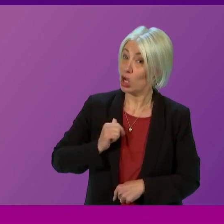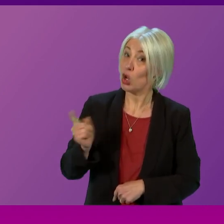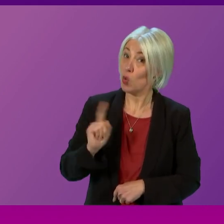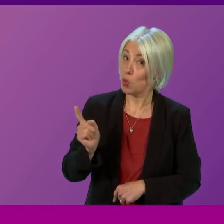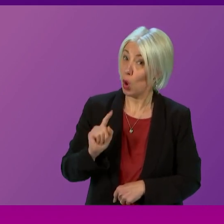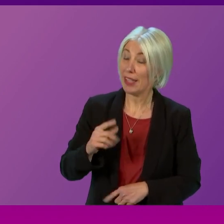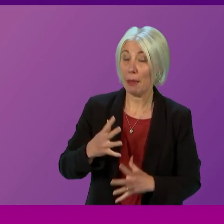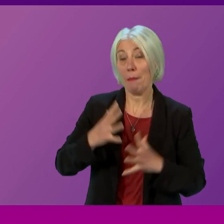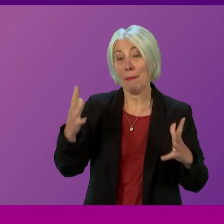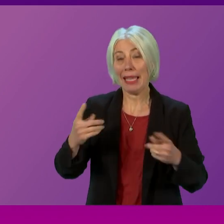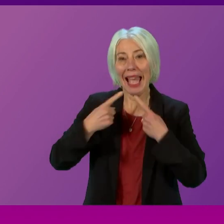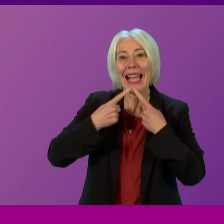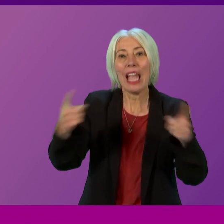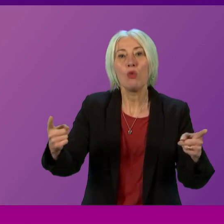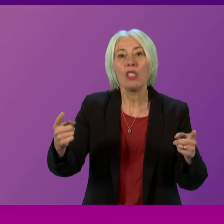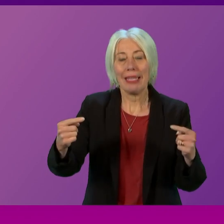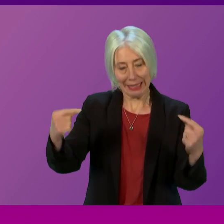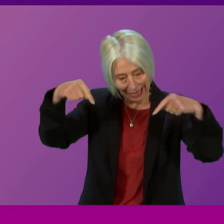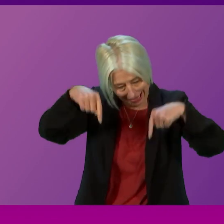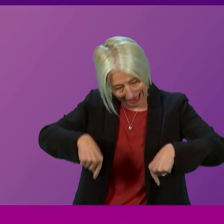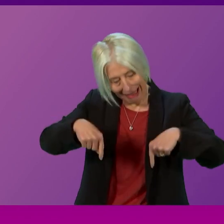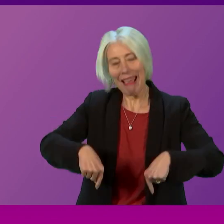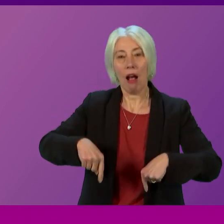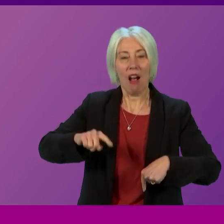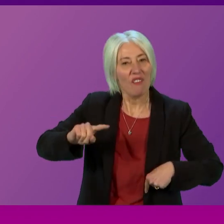significant announcements are made to the Parliament in the first instance.